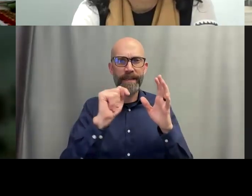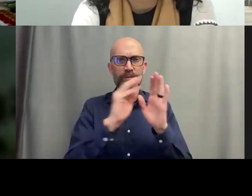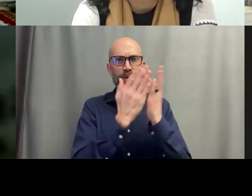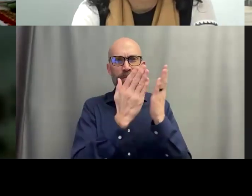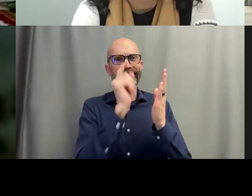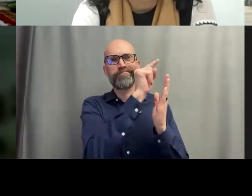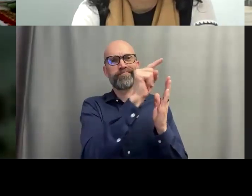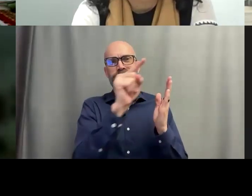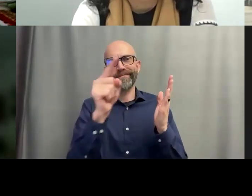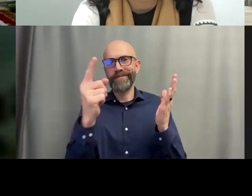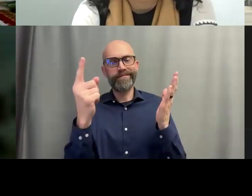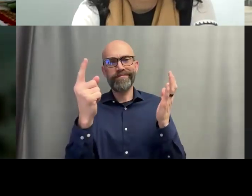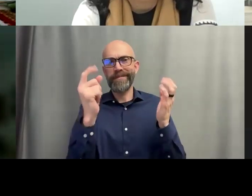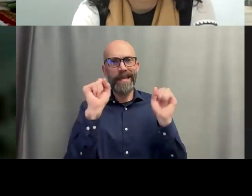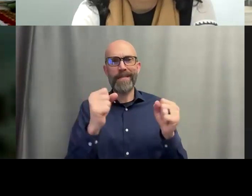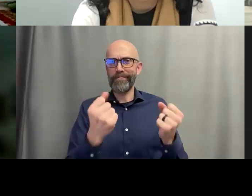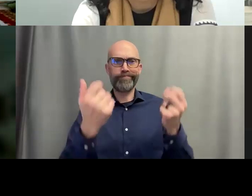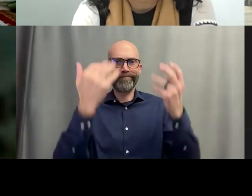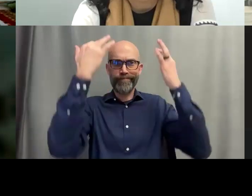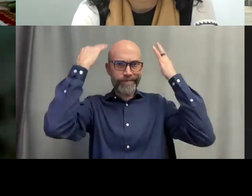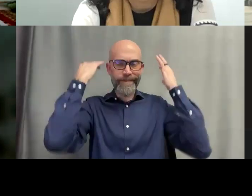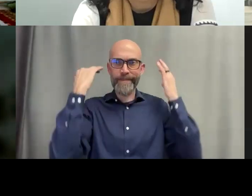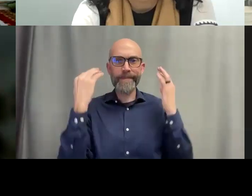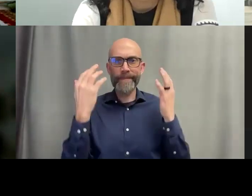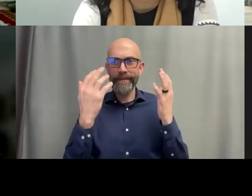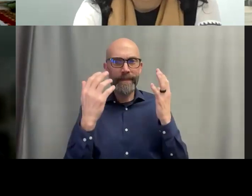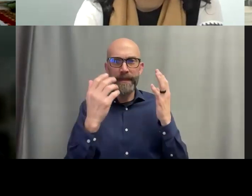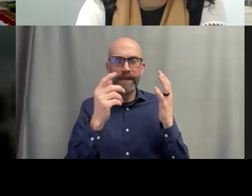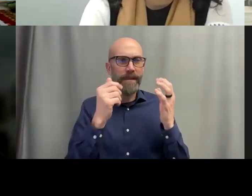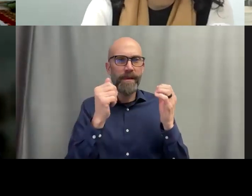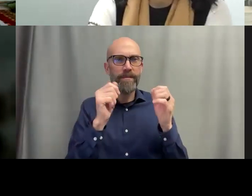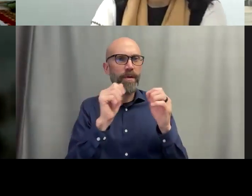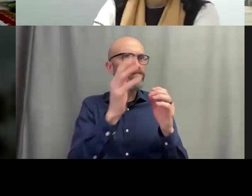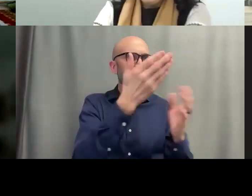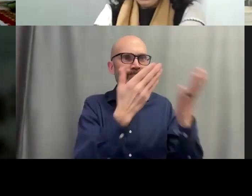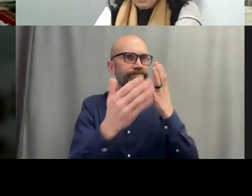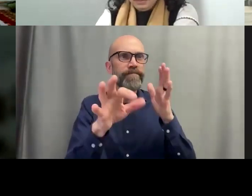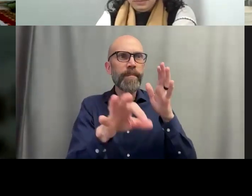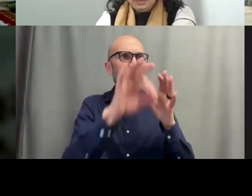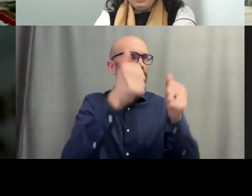that it's just a little overwhelming to even, you know, go through, and try to pick out which textbook to use.